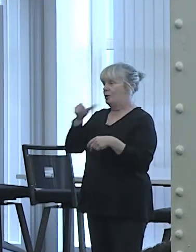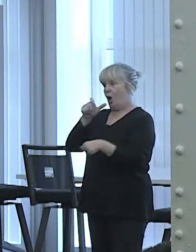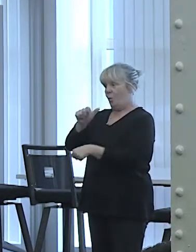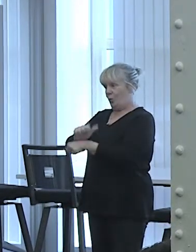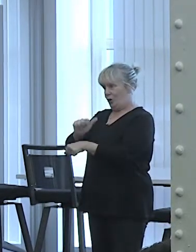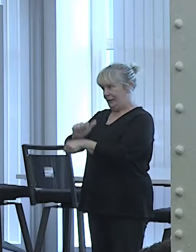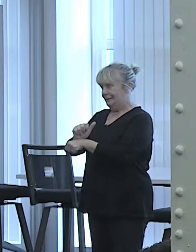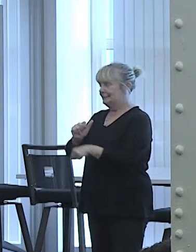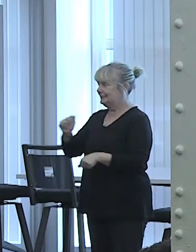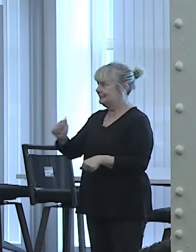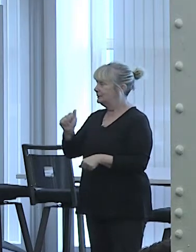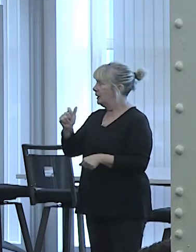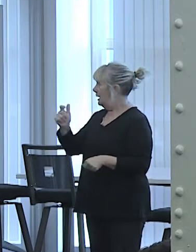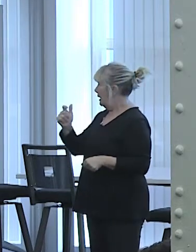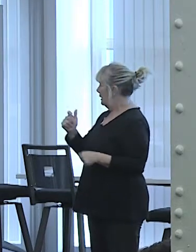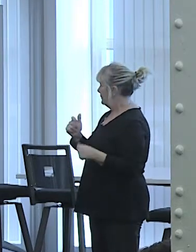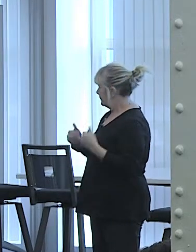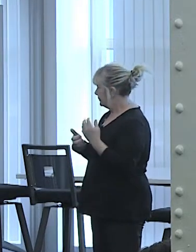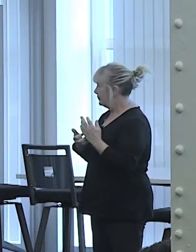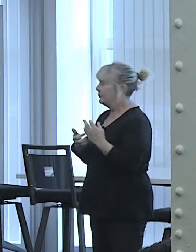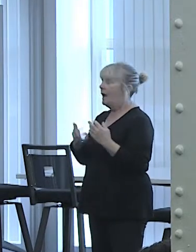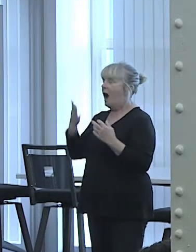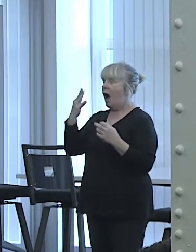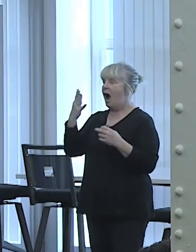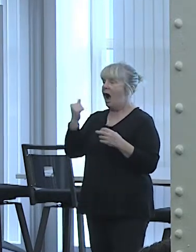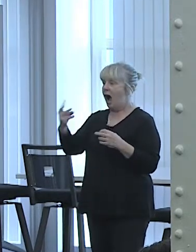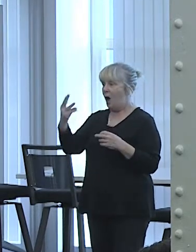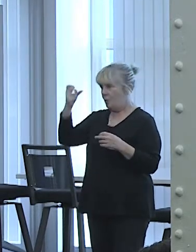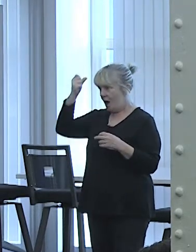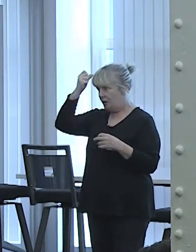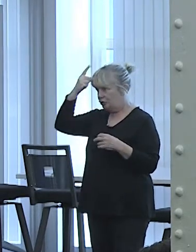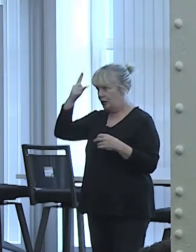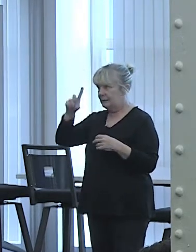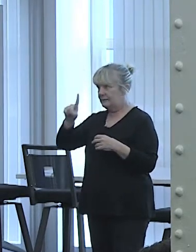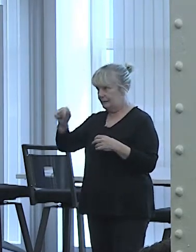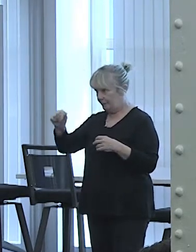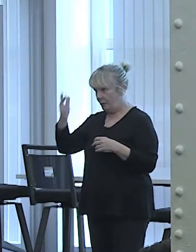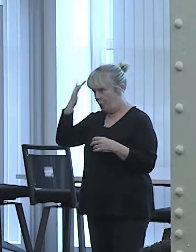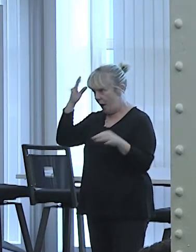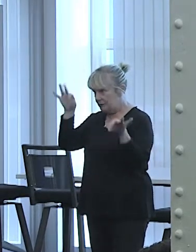and why that's important. Today's summit is about the topic of intersectionality.